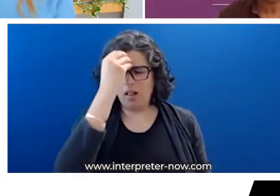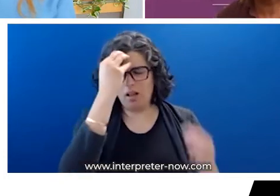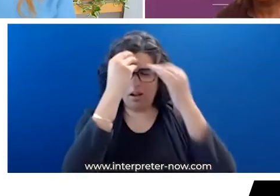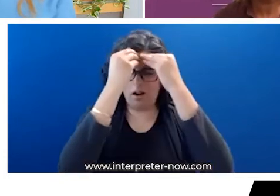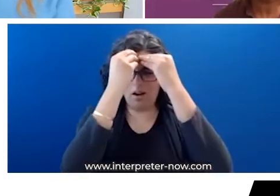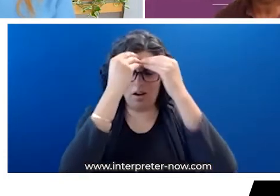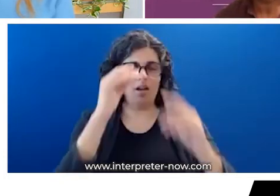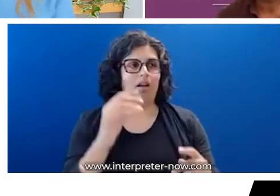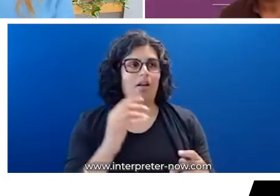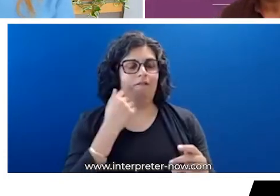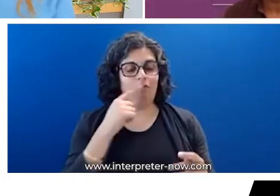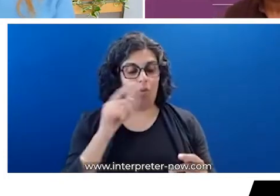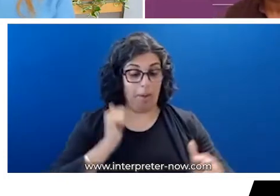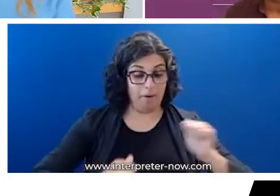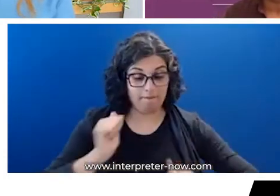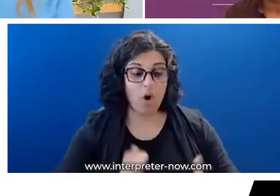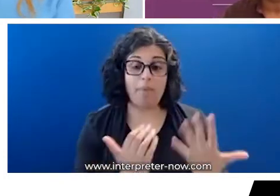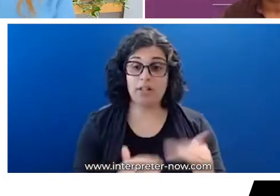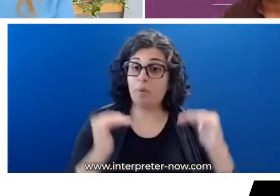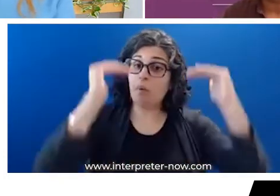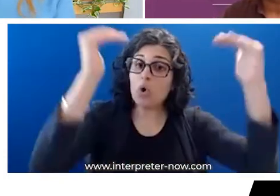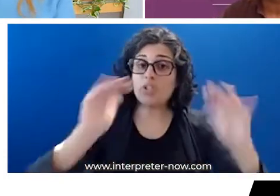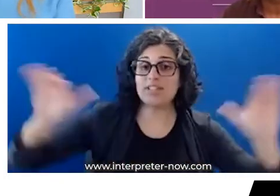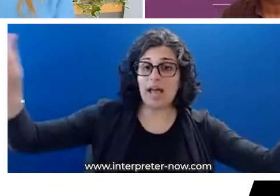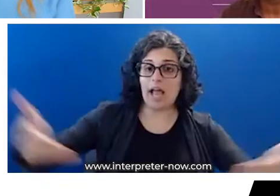and hiring based on familiarity rather than objective criteria.